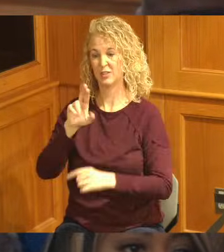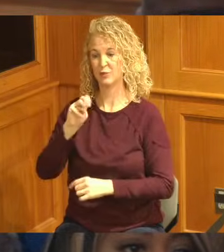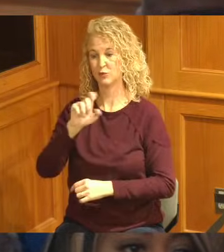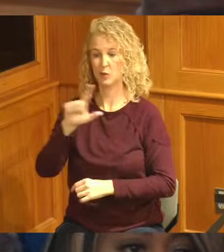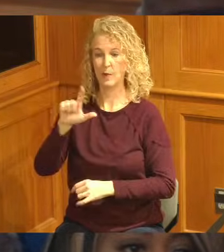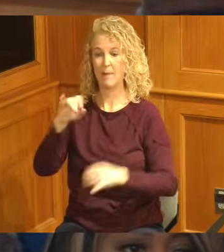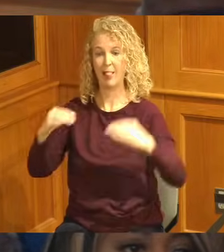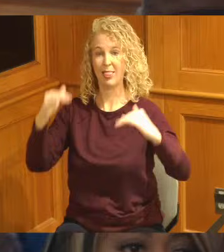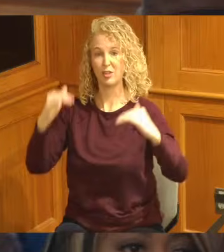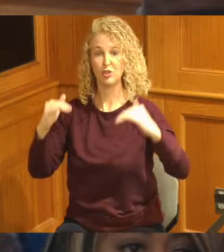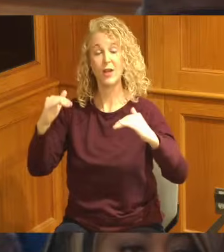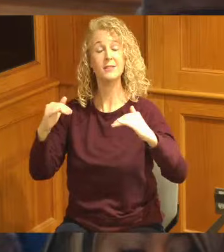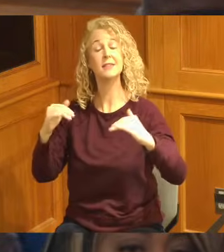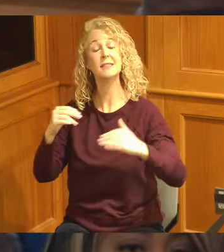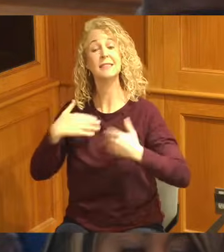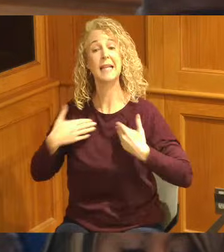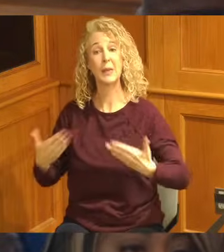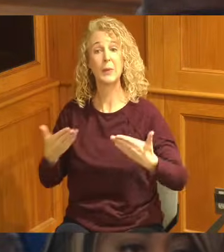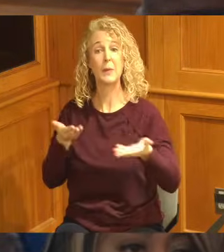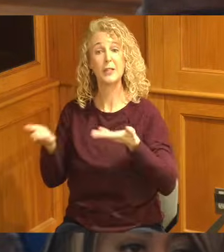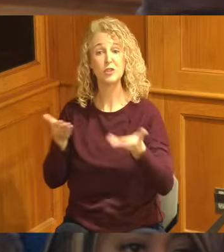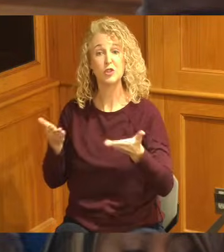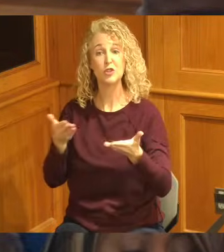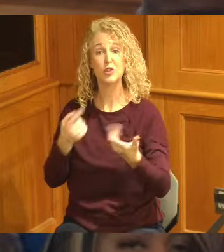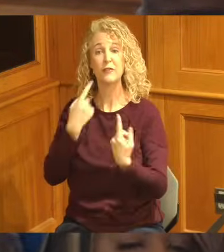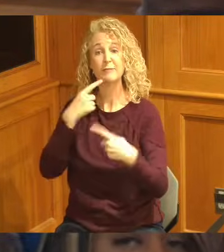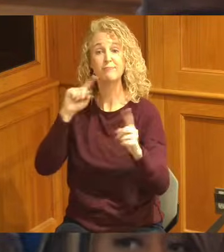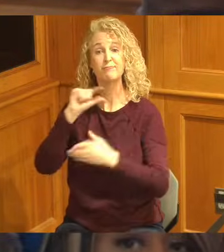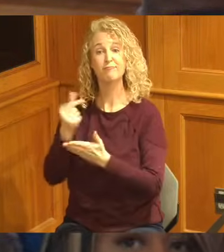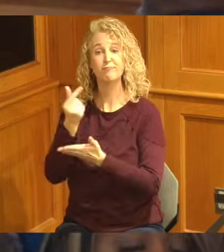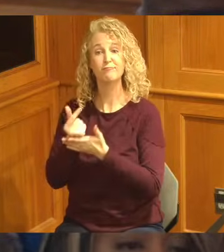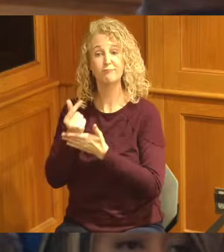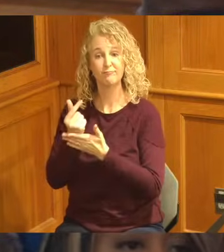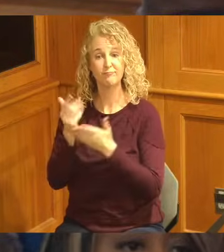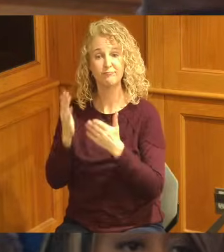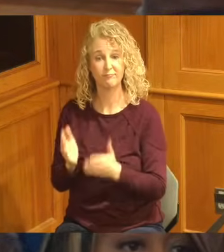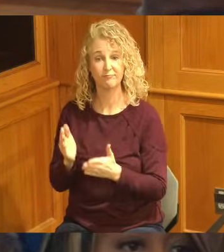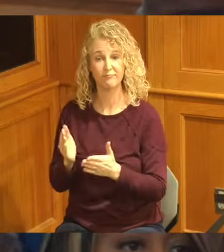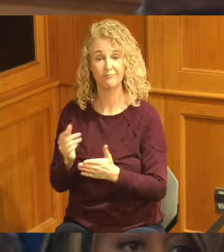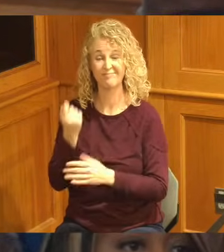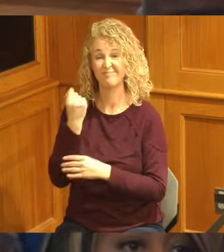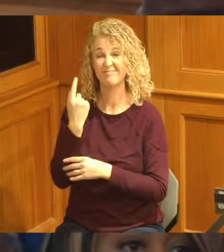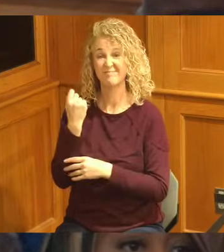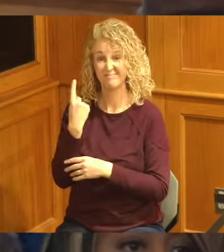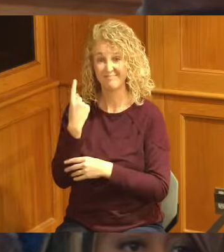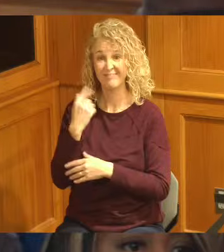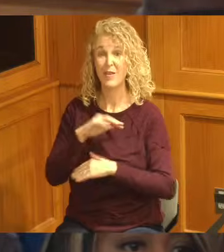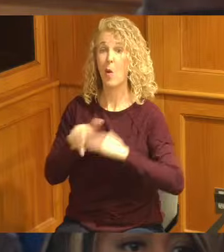and Human Services Distinguished Alumni Award. And whereas in addition to her professional